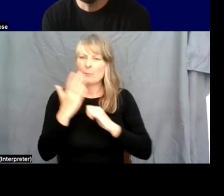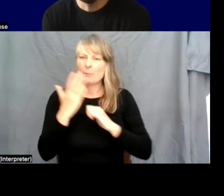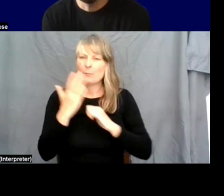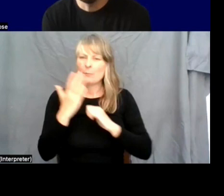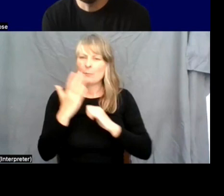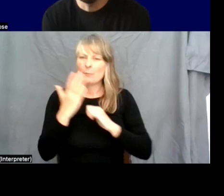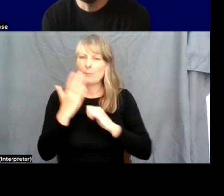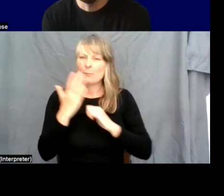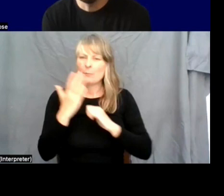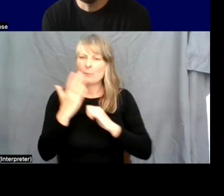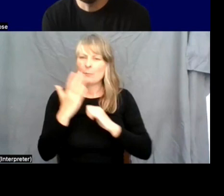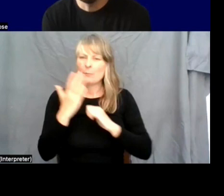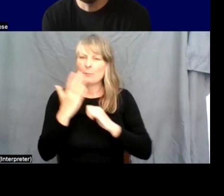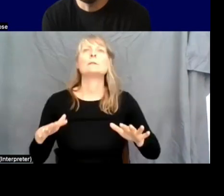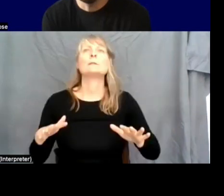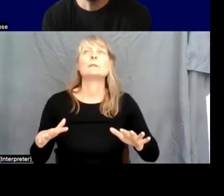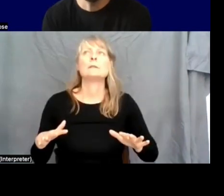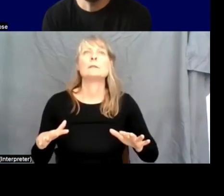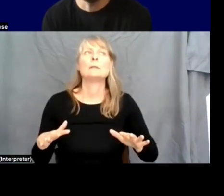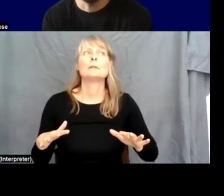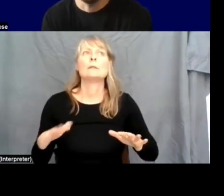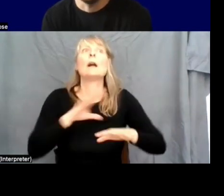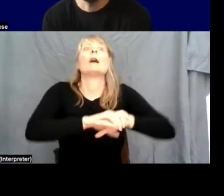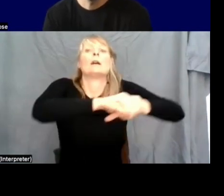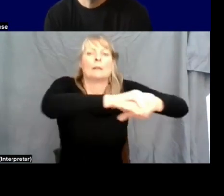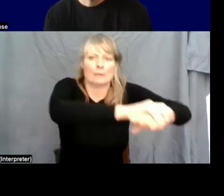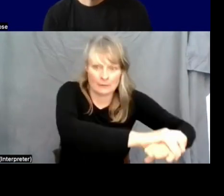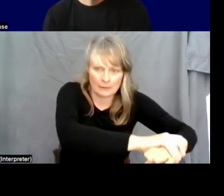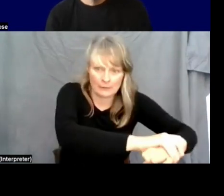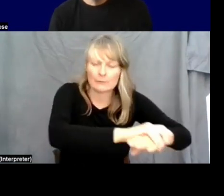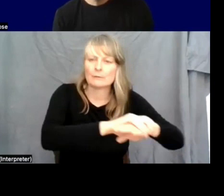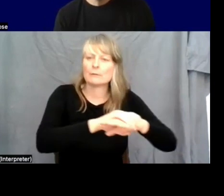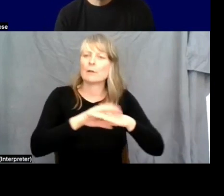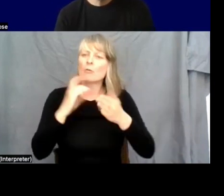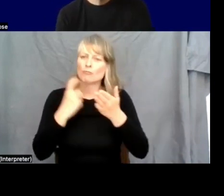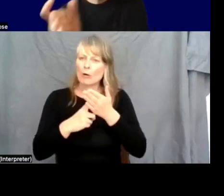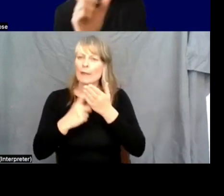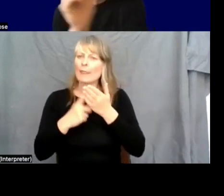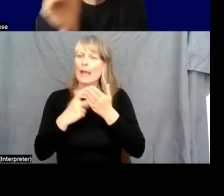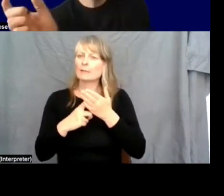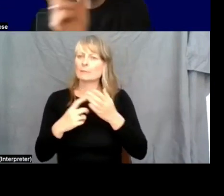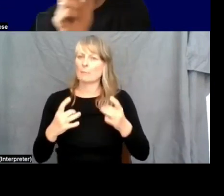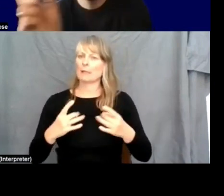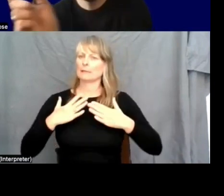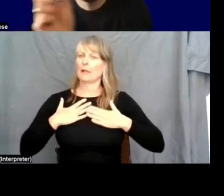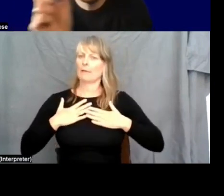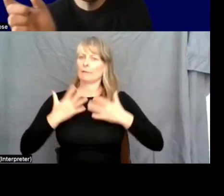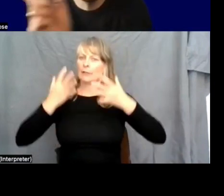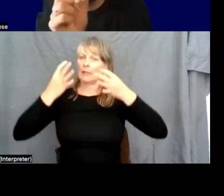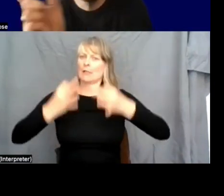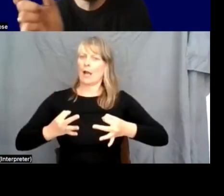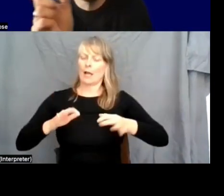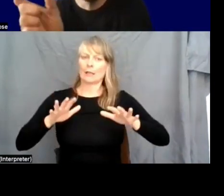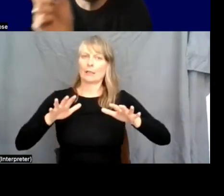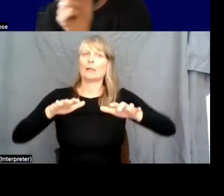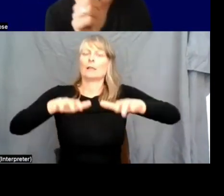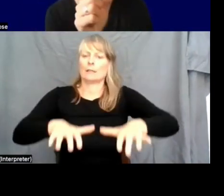person to take your hand to do something with it. I think it's very helpful to create that distinction between